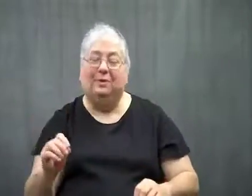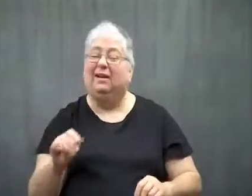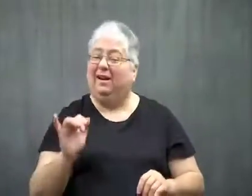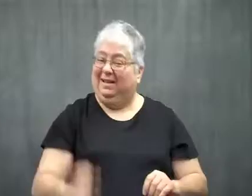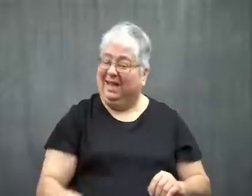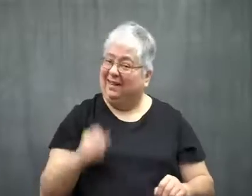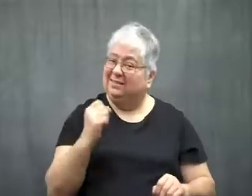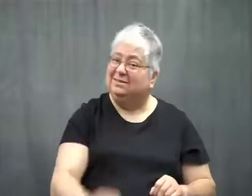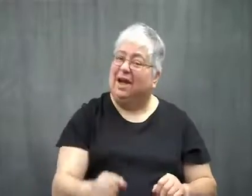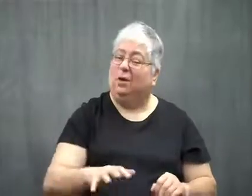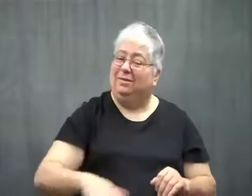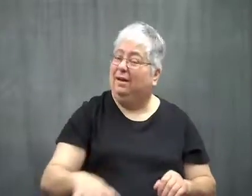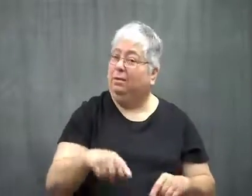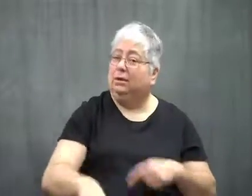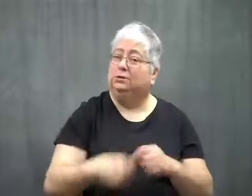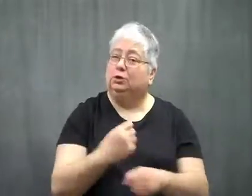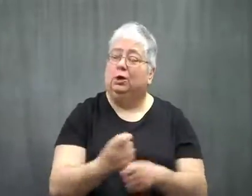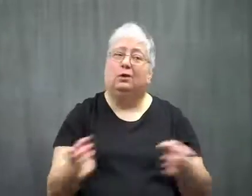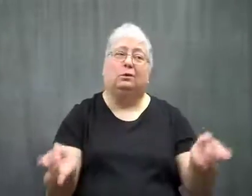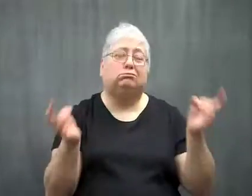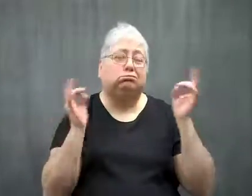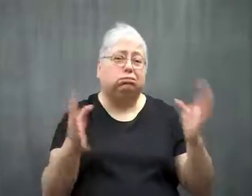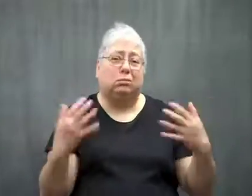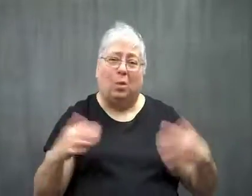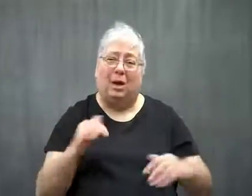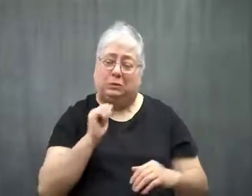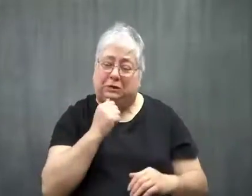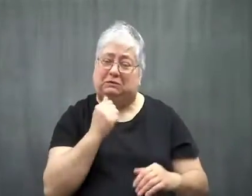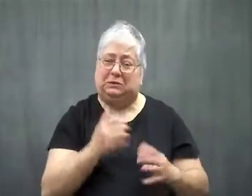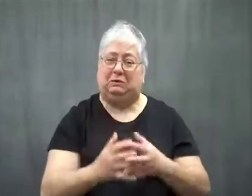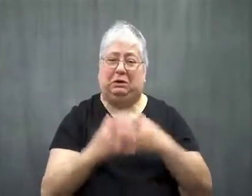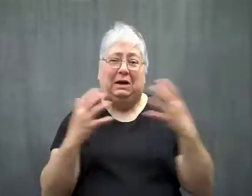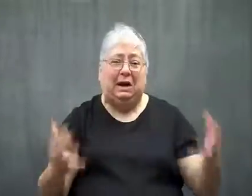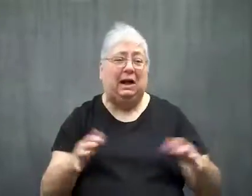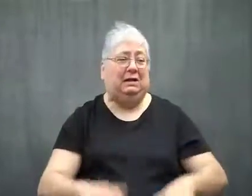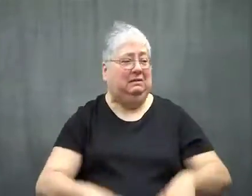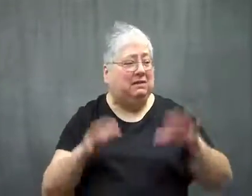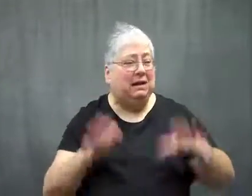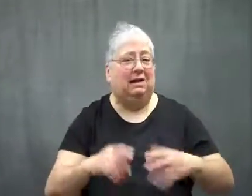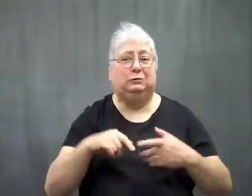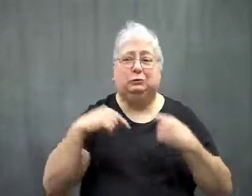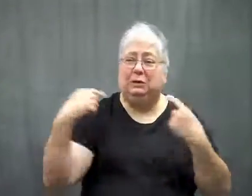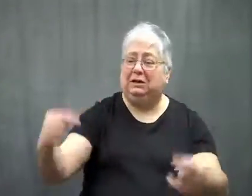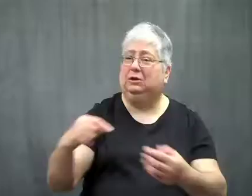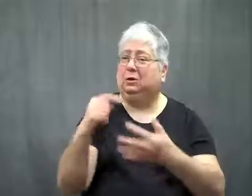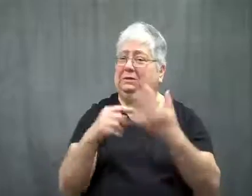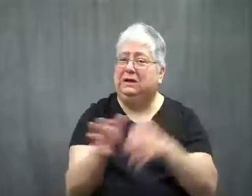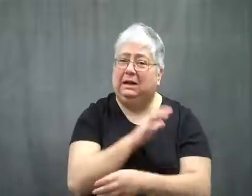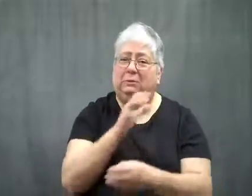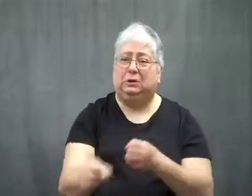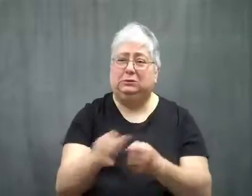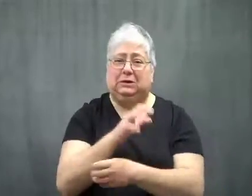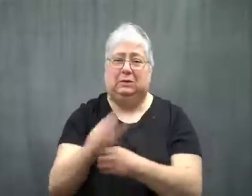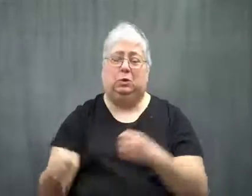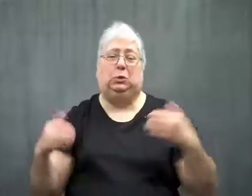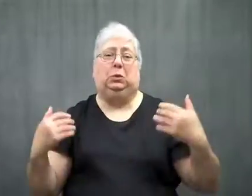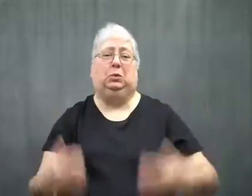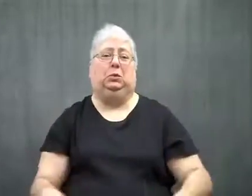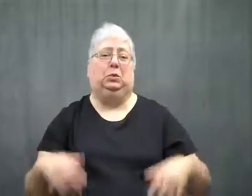The south has sustained a lot of damage and suffering from the storms and tornadoes.